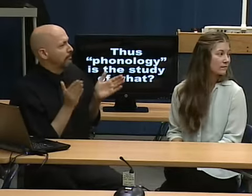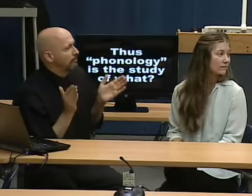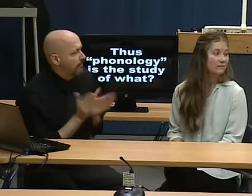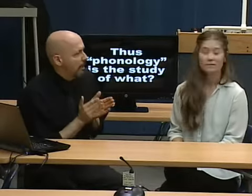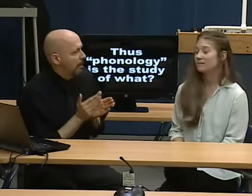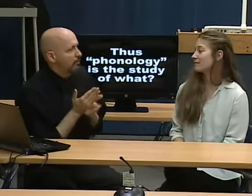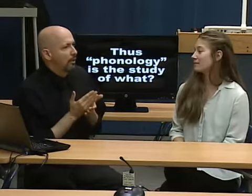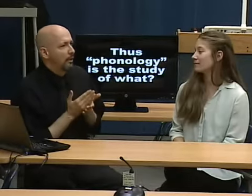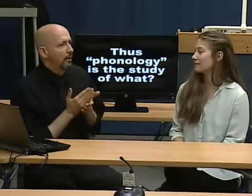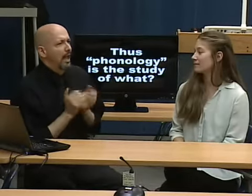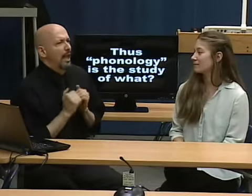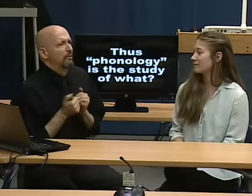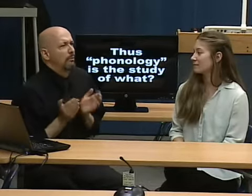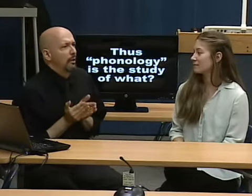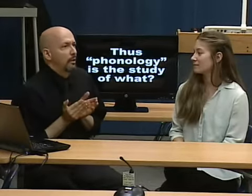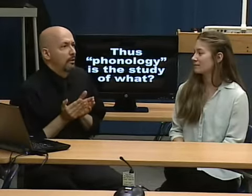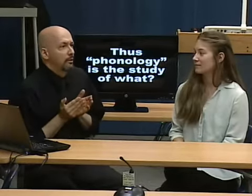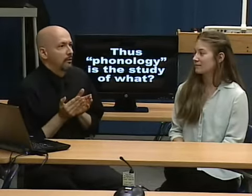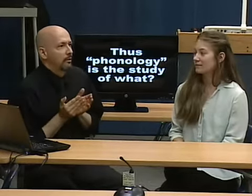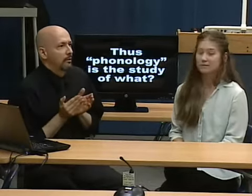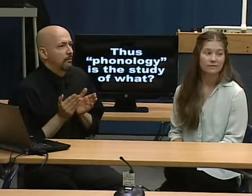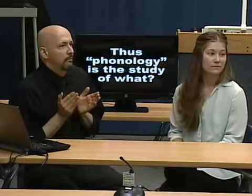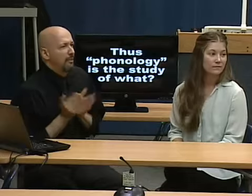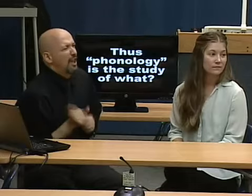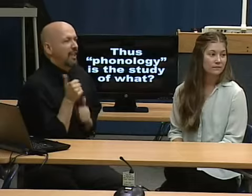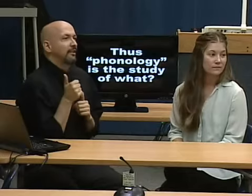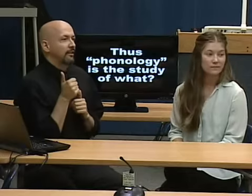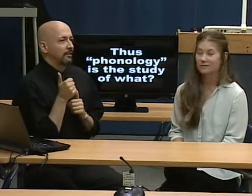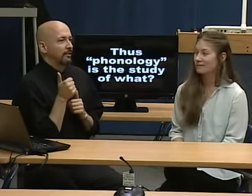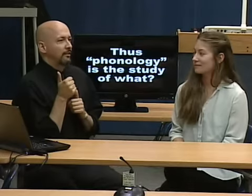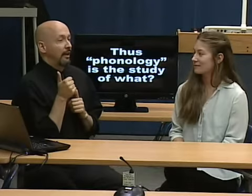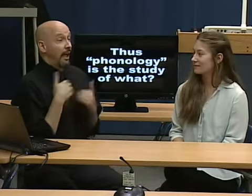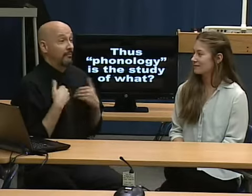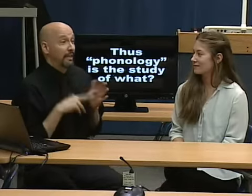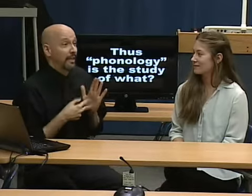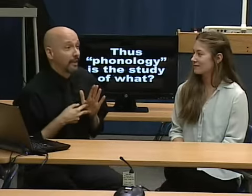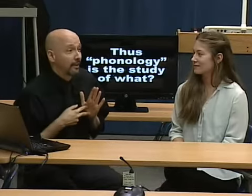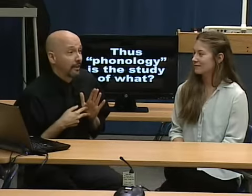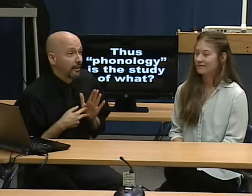Small part. How small? Smallest! Does it have meaning?